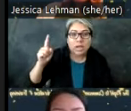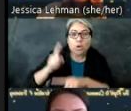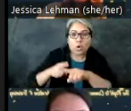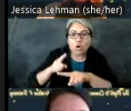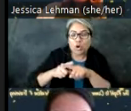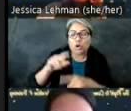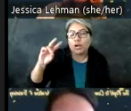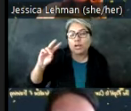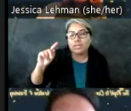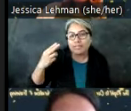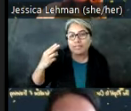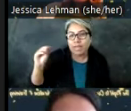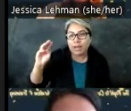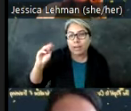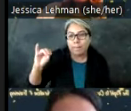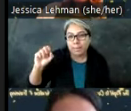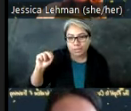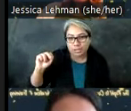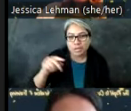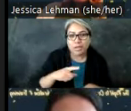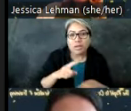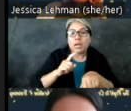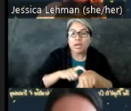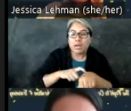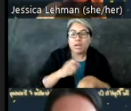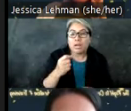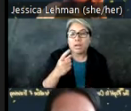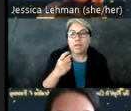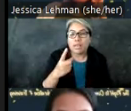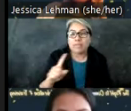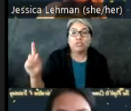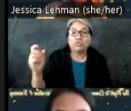Francisco federal building, 90 7th street which is the corner